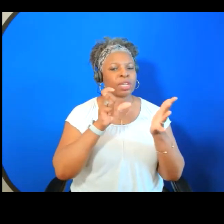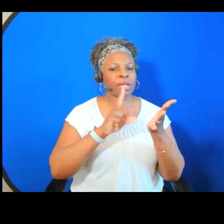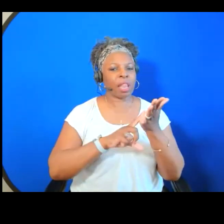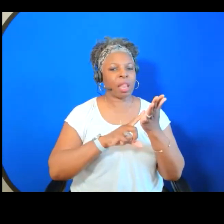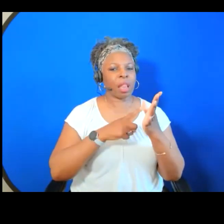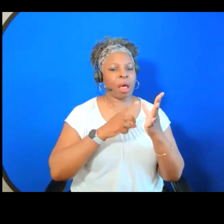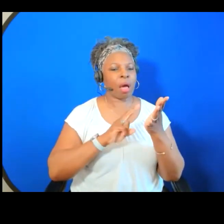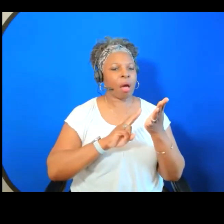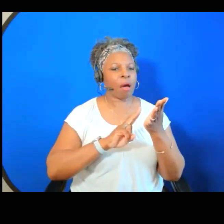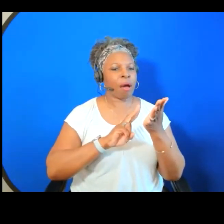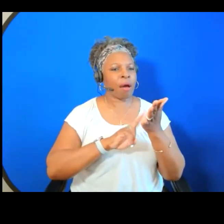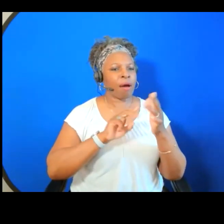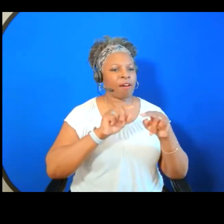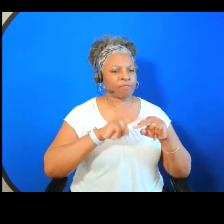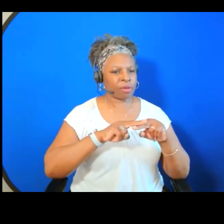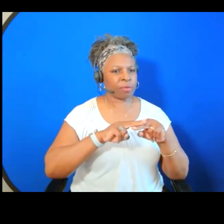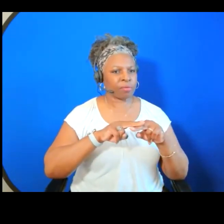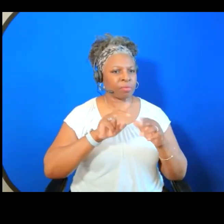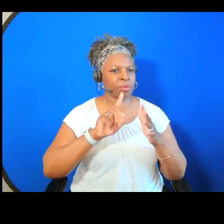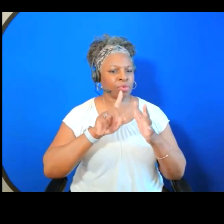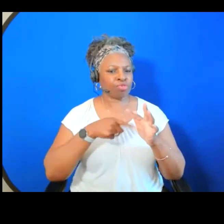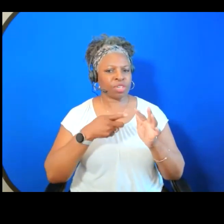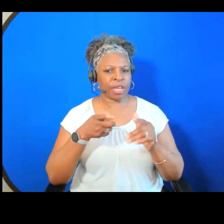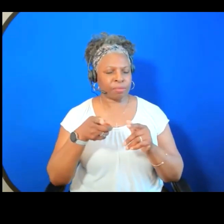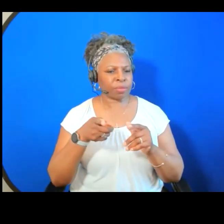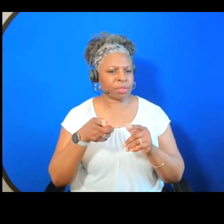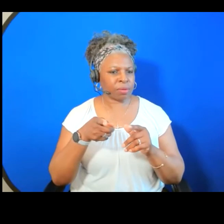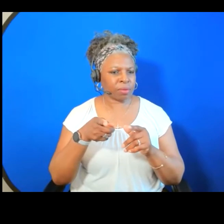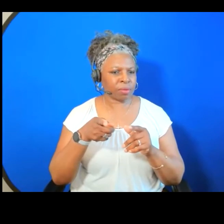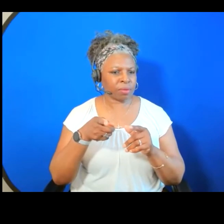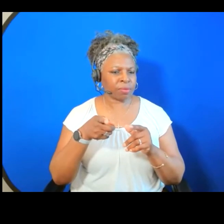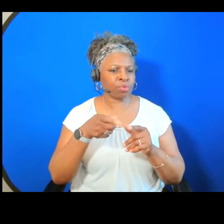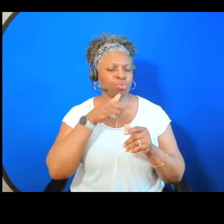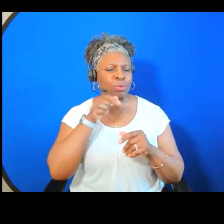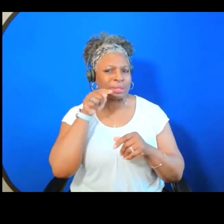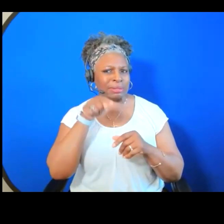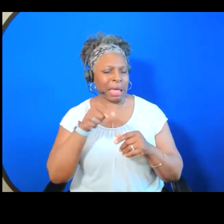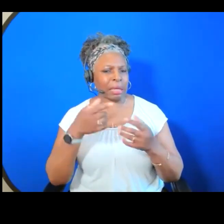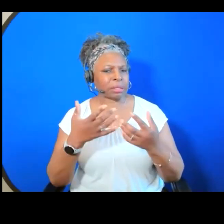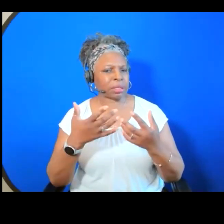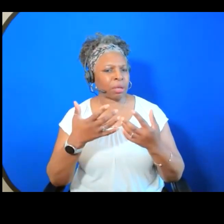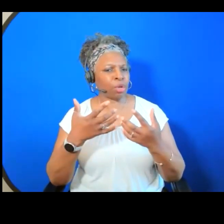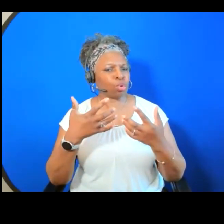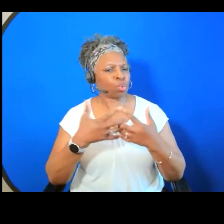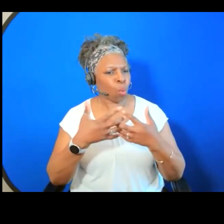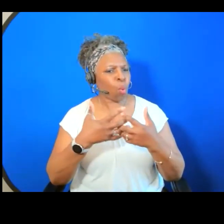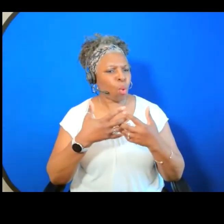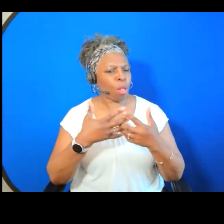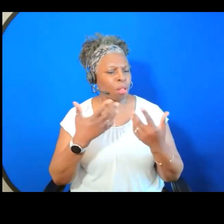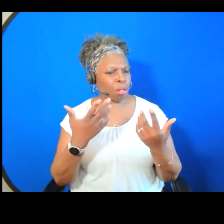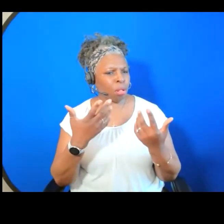James position games positions the law as a tool to trigger on a micro level, future possibilities,